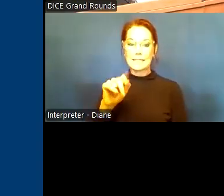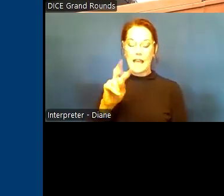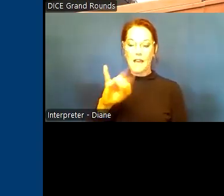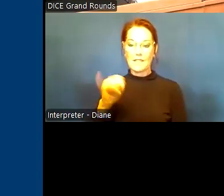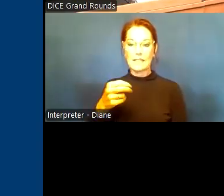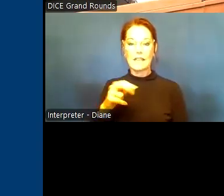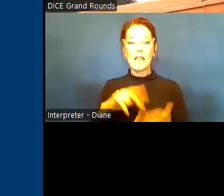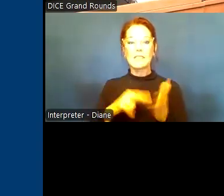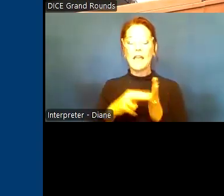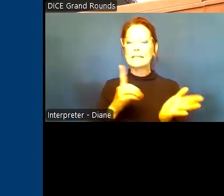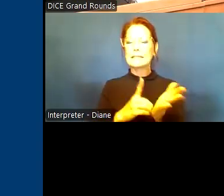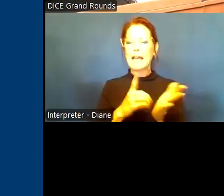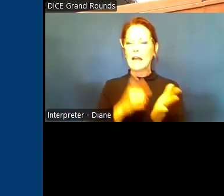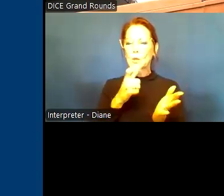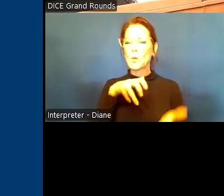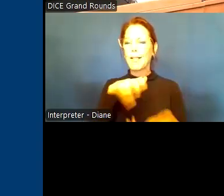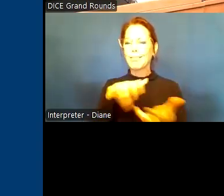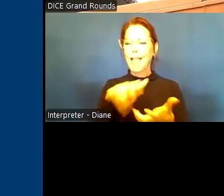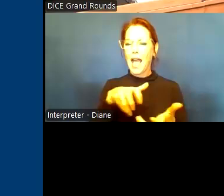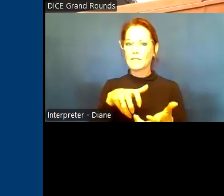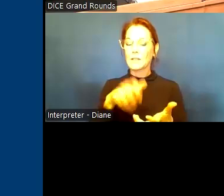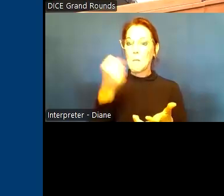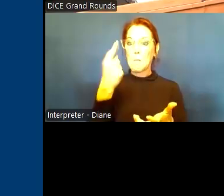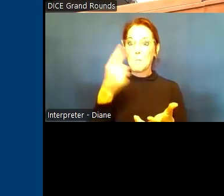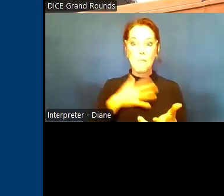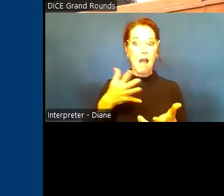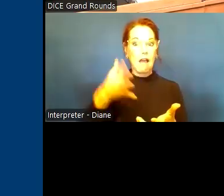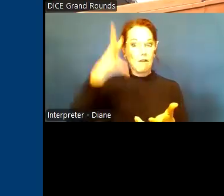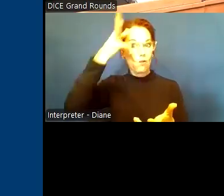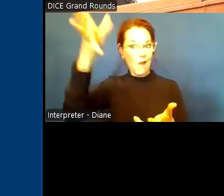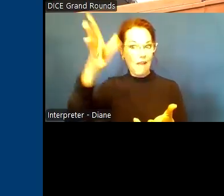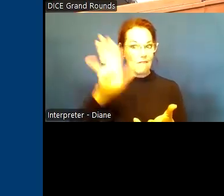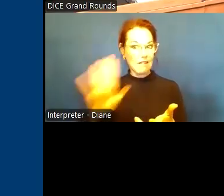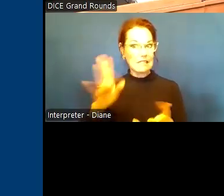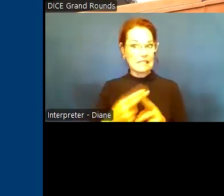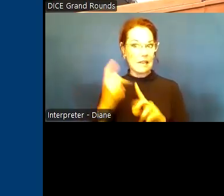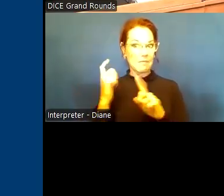grandfather by the king back in my grandfather's time and he is granted very old there's another